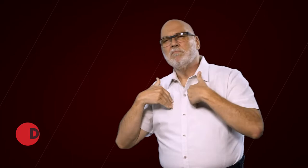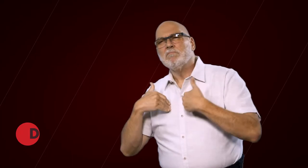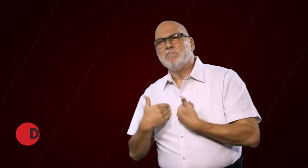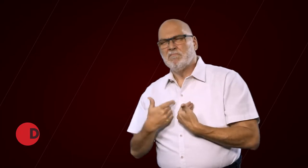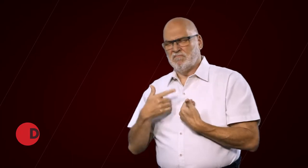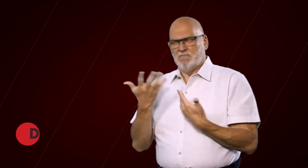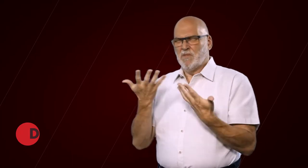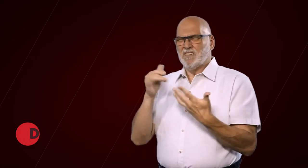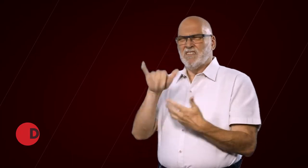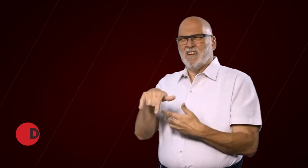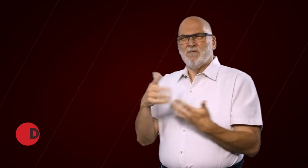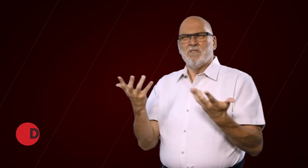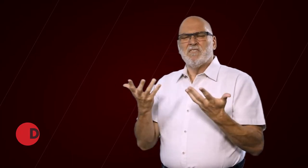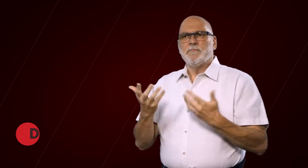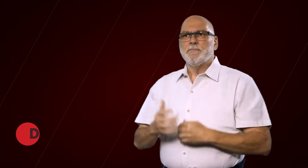What is it?